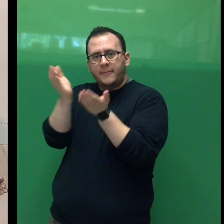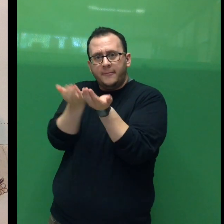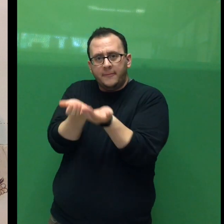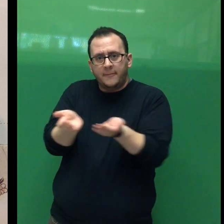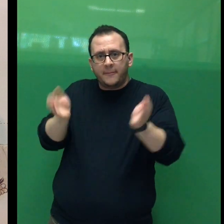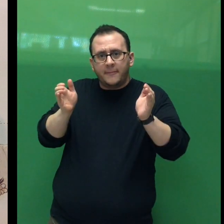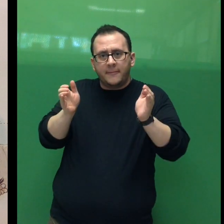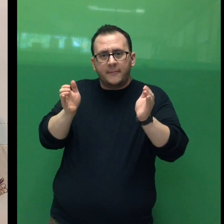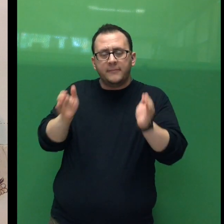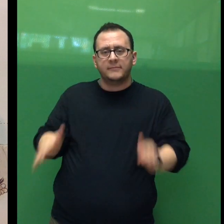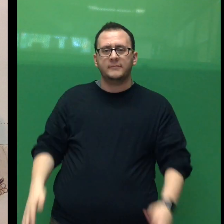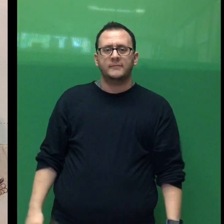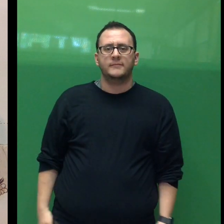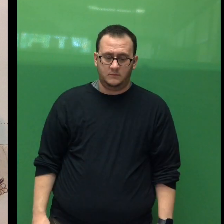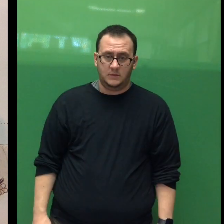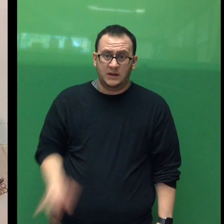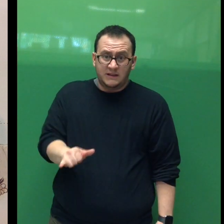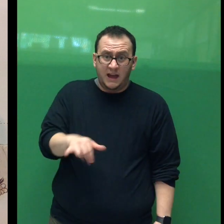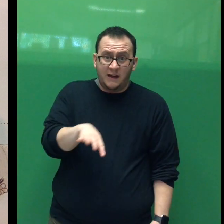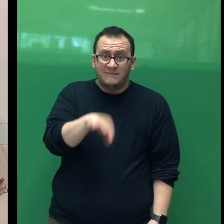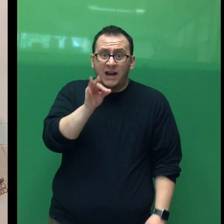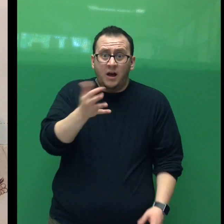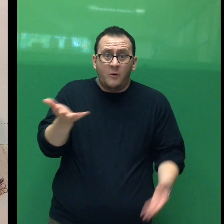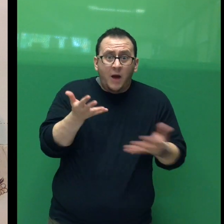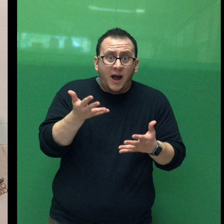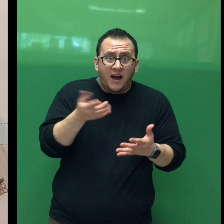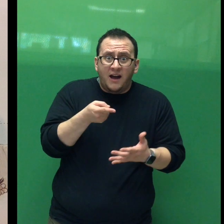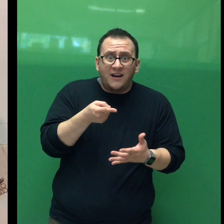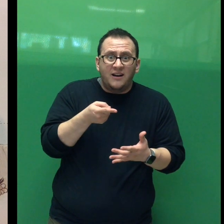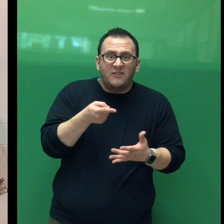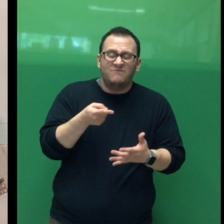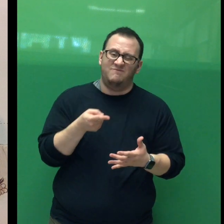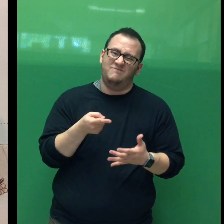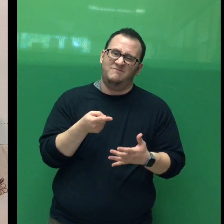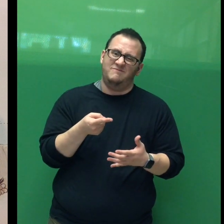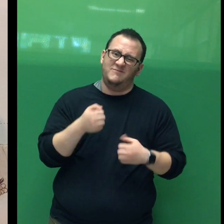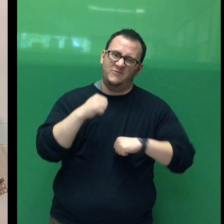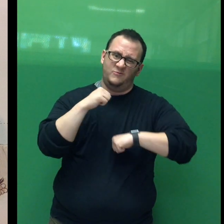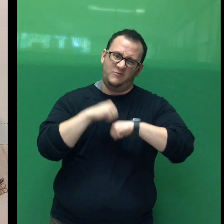One day Roy found something that looked like what the other penguins were hatching and he brought it to their nest.